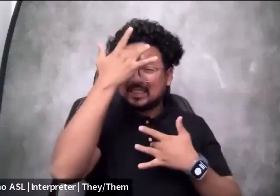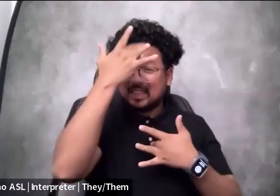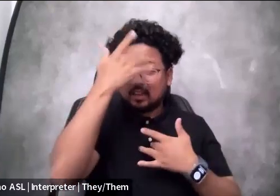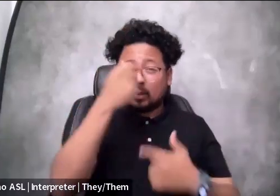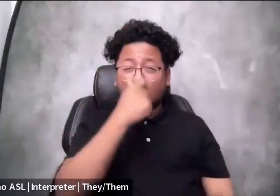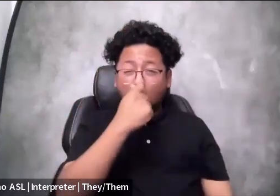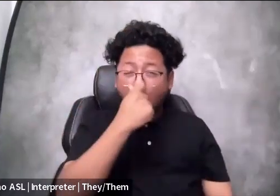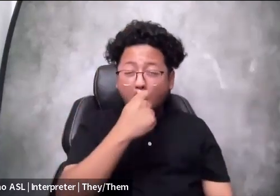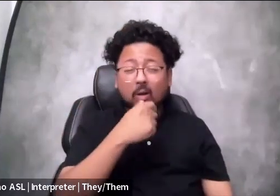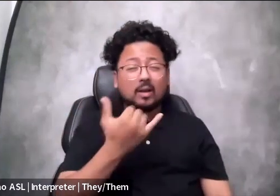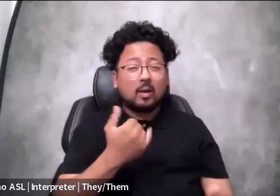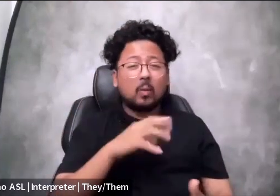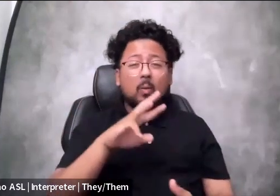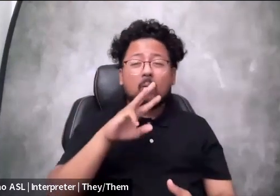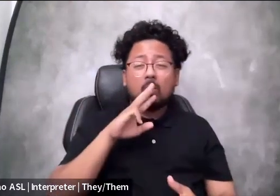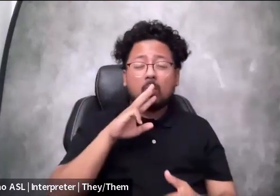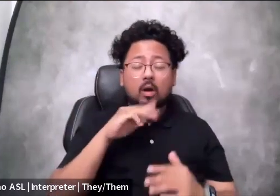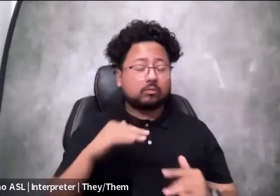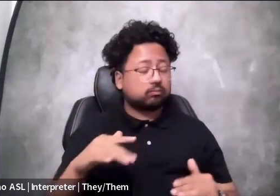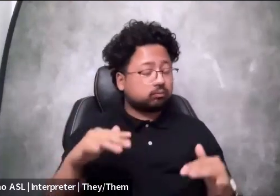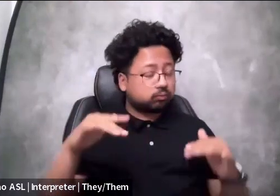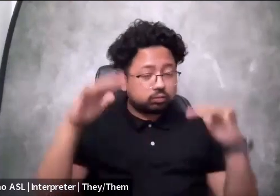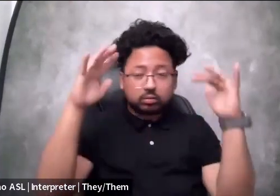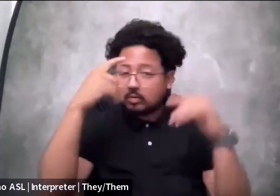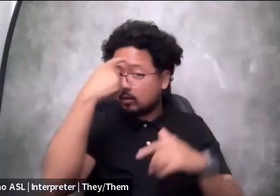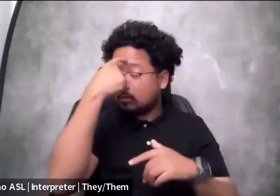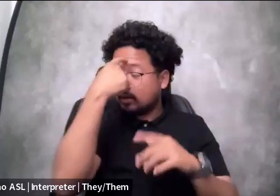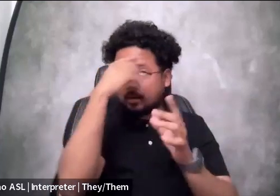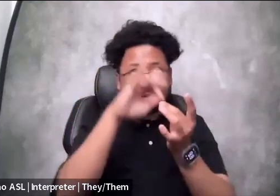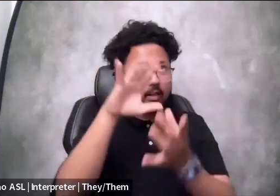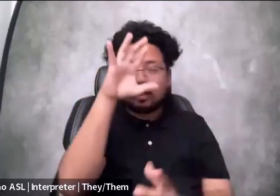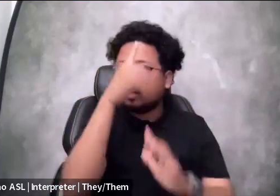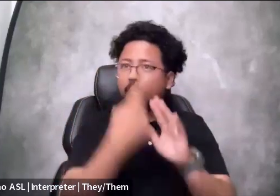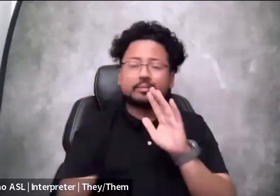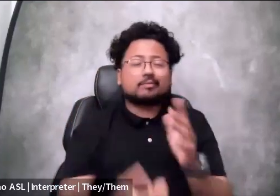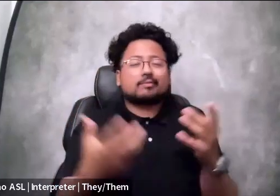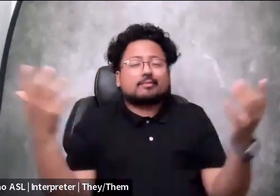I am underwater. And my brain just lost my thought completely. So Ris, do you want to ask another question?